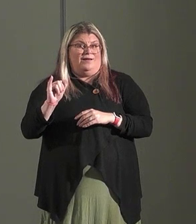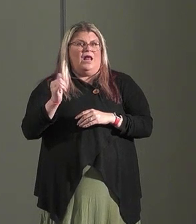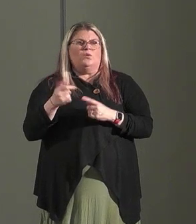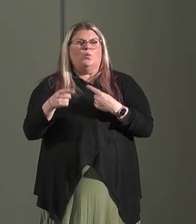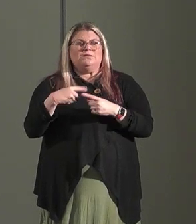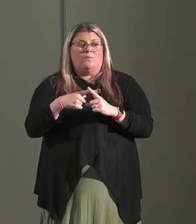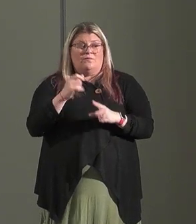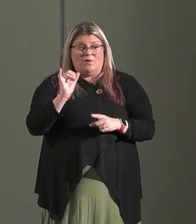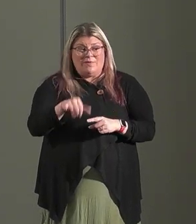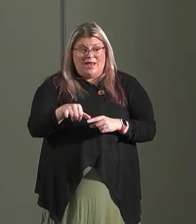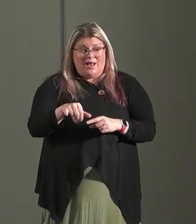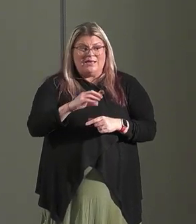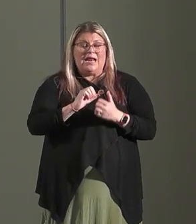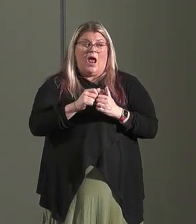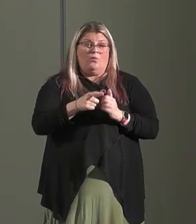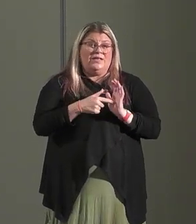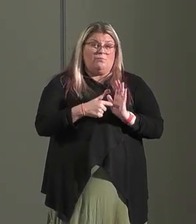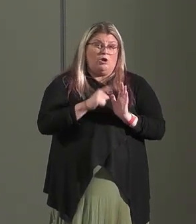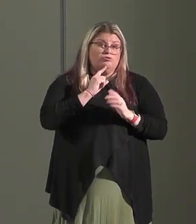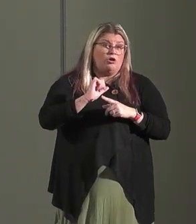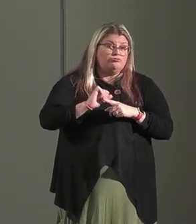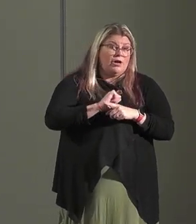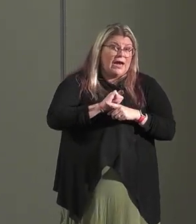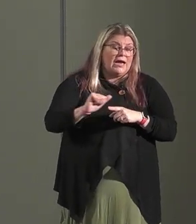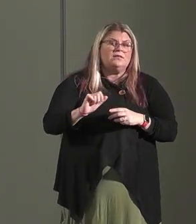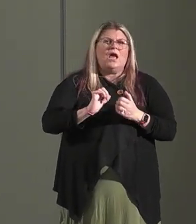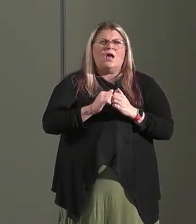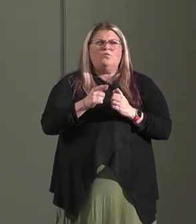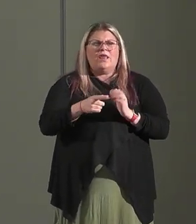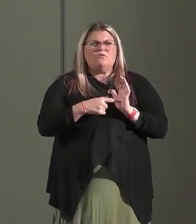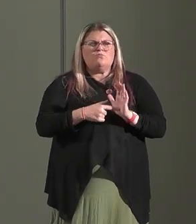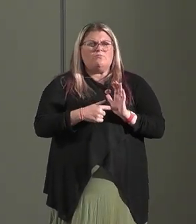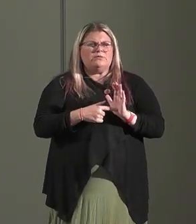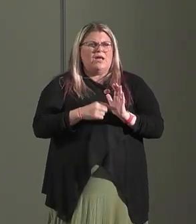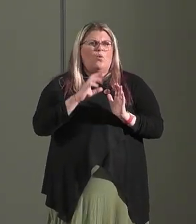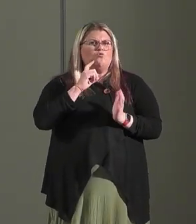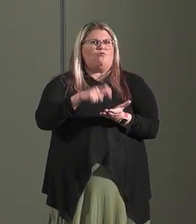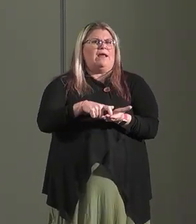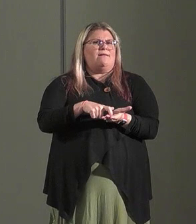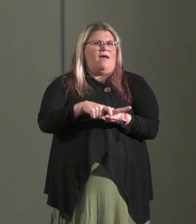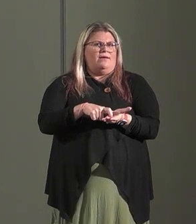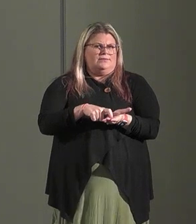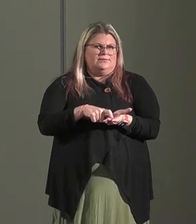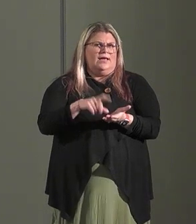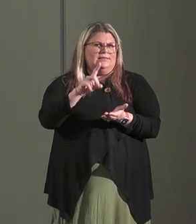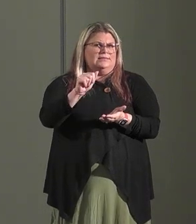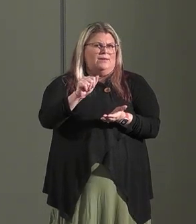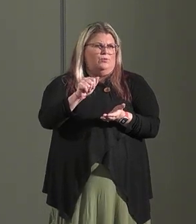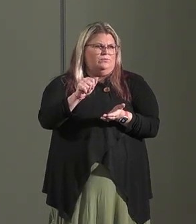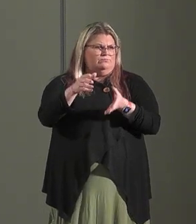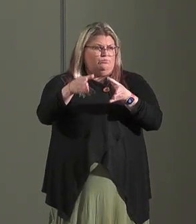of it. How the models are trained? How they represent or recognize the disabled people?